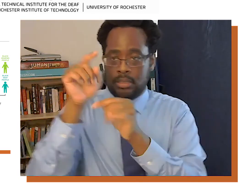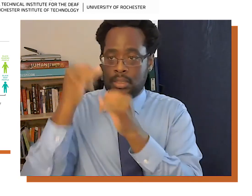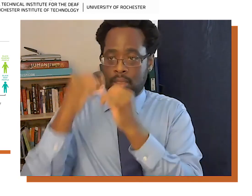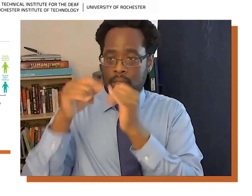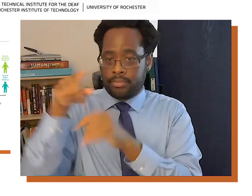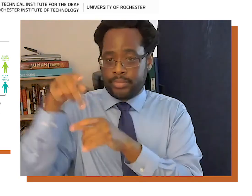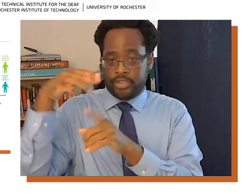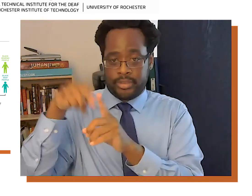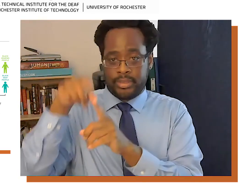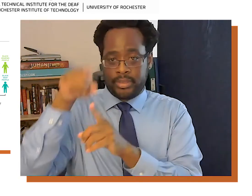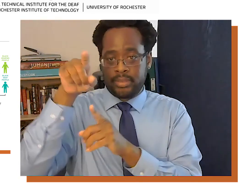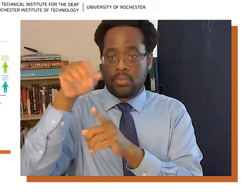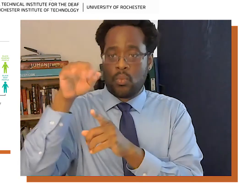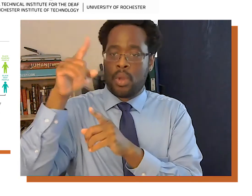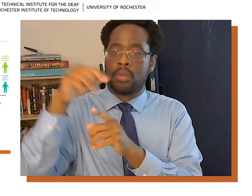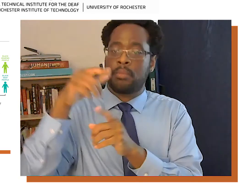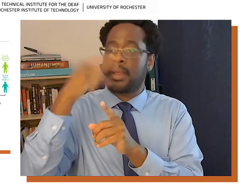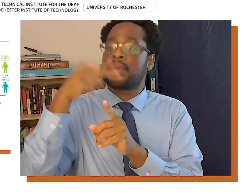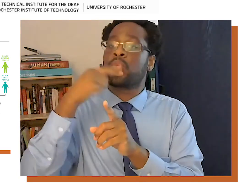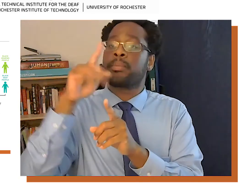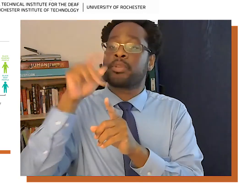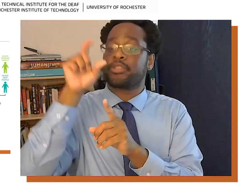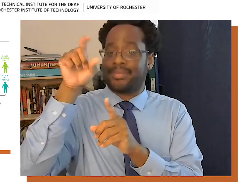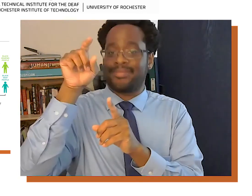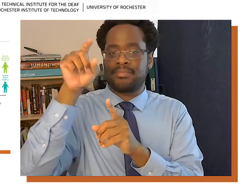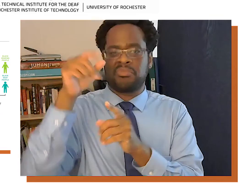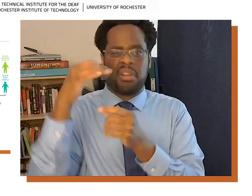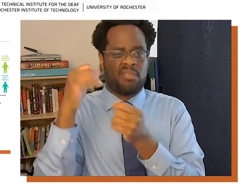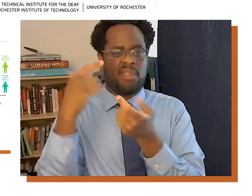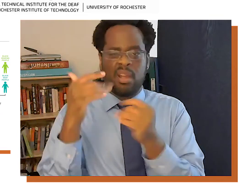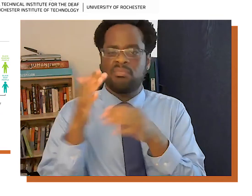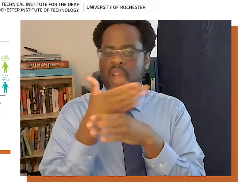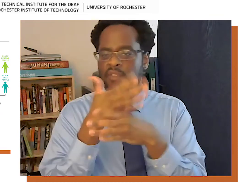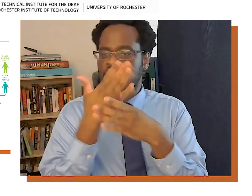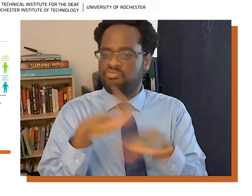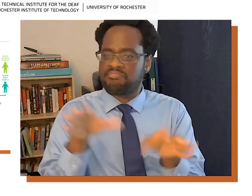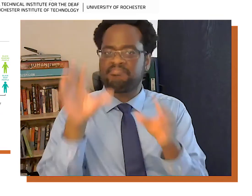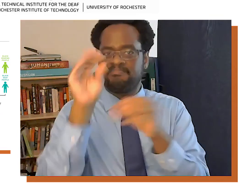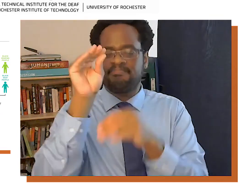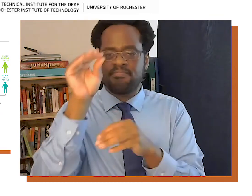the last dot, the far right, the PhD level,